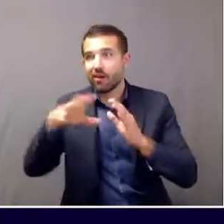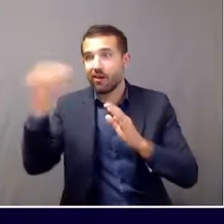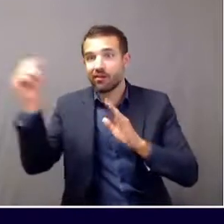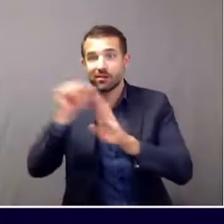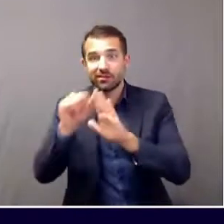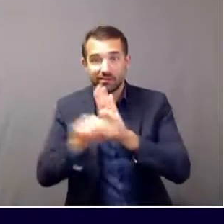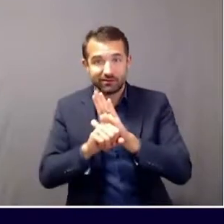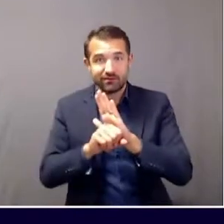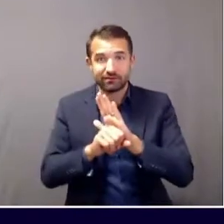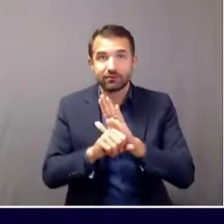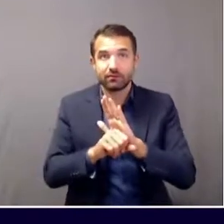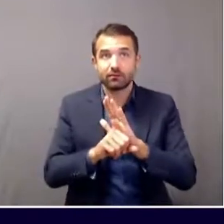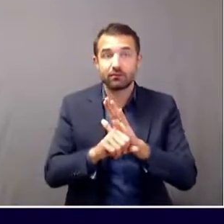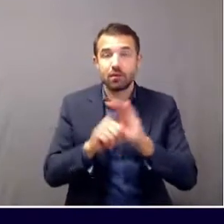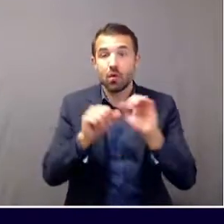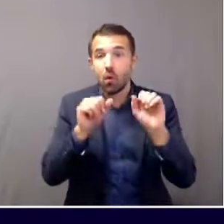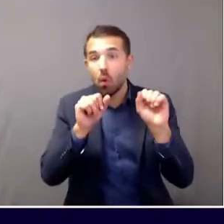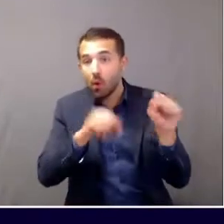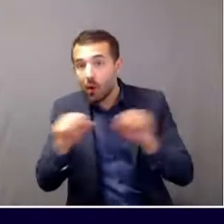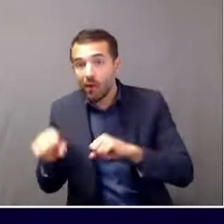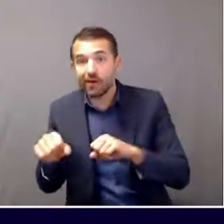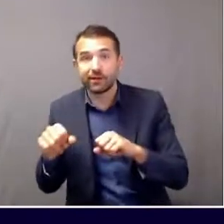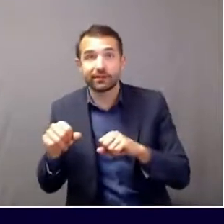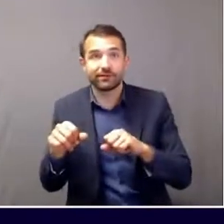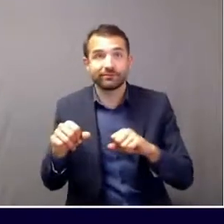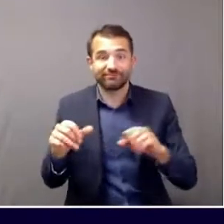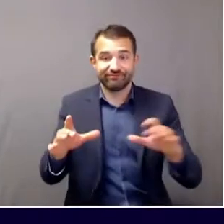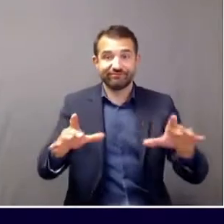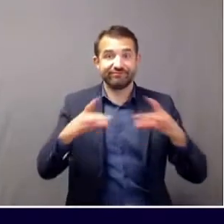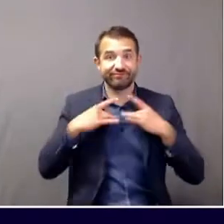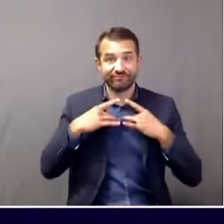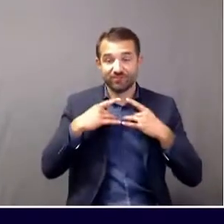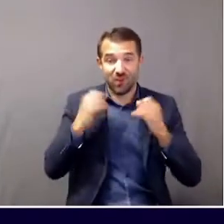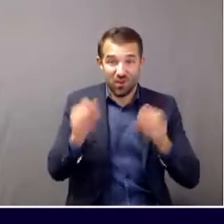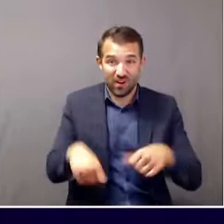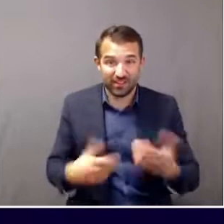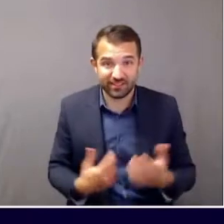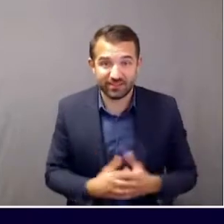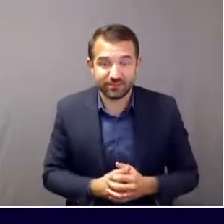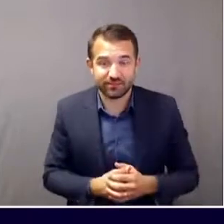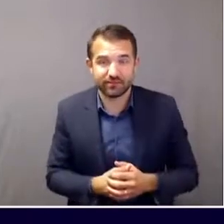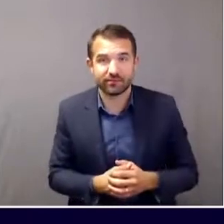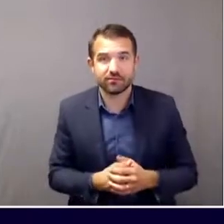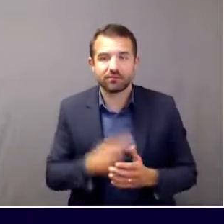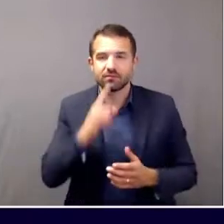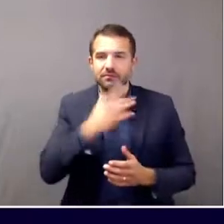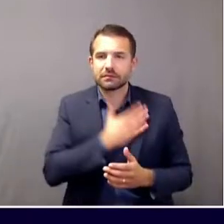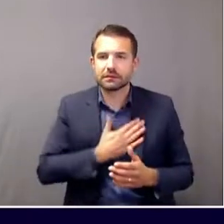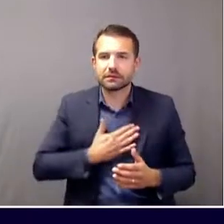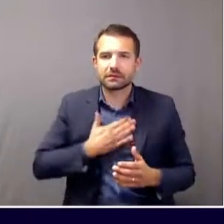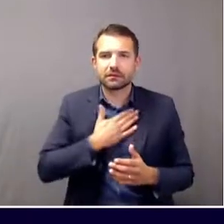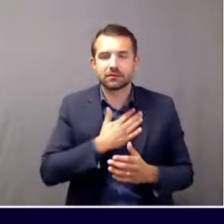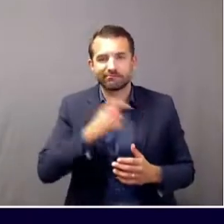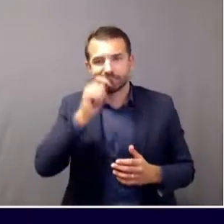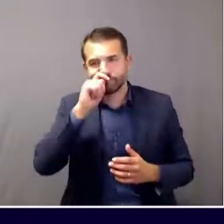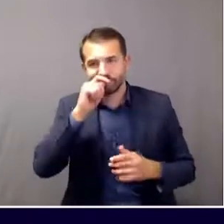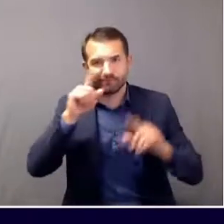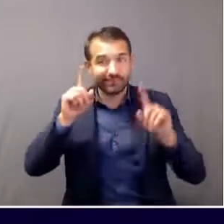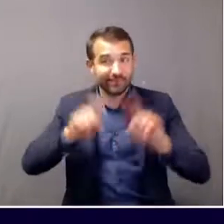exposed elevated risk of cover nineteen because of your travels